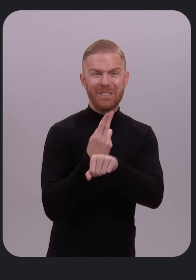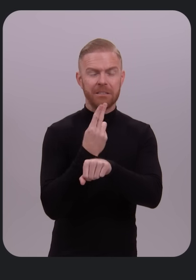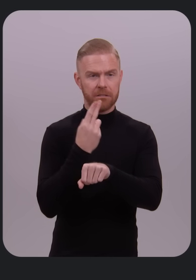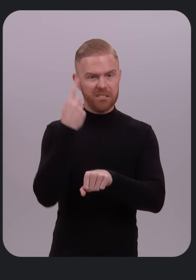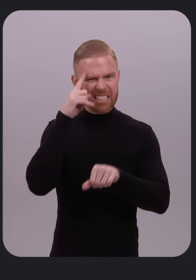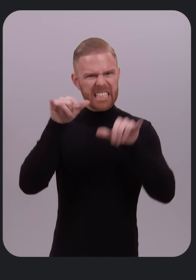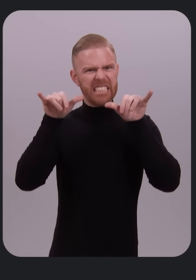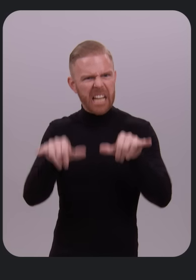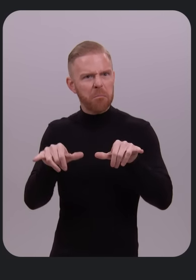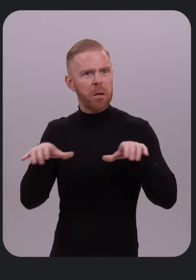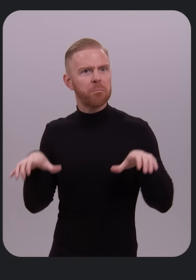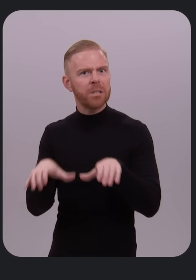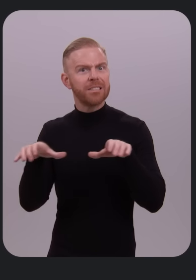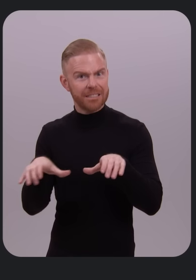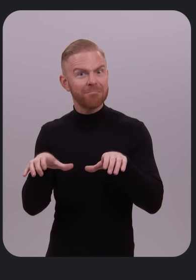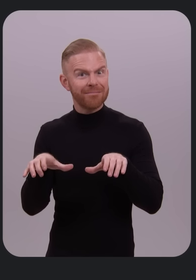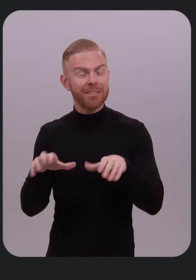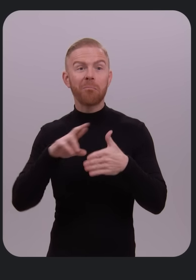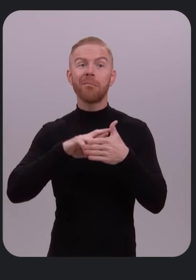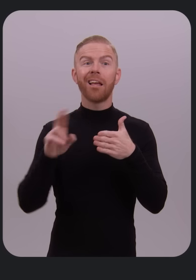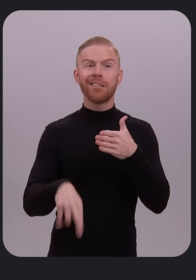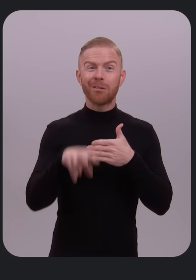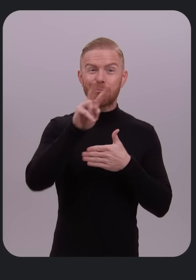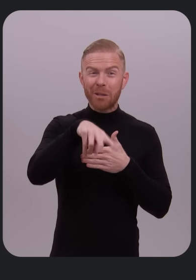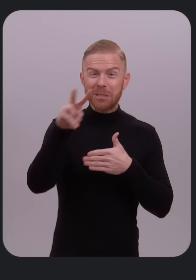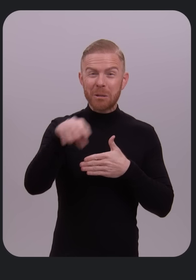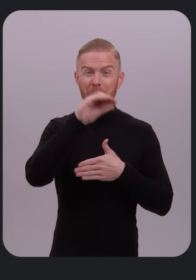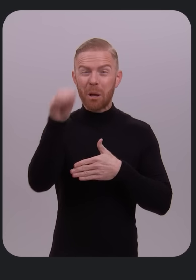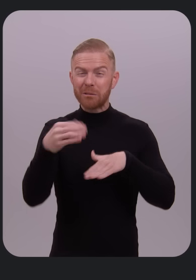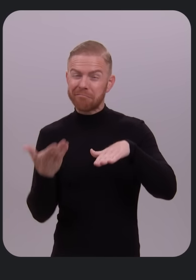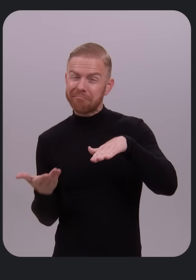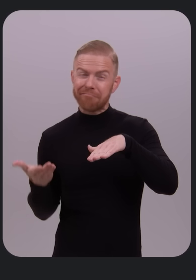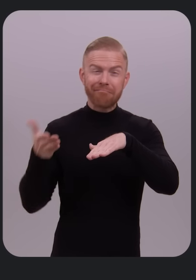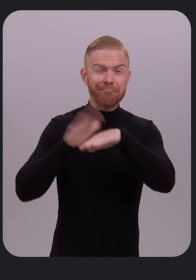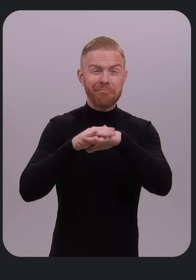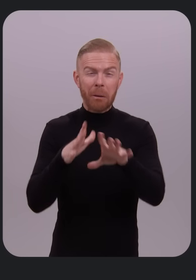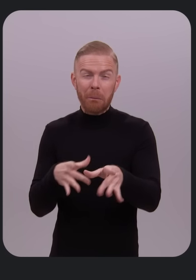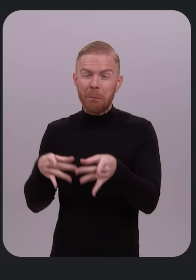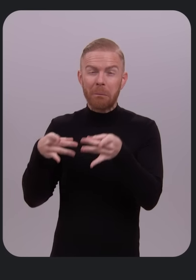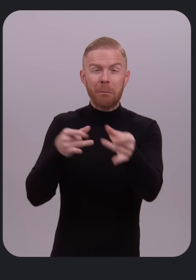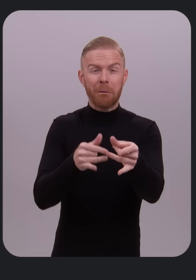resulting in 22% 92% efficiency gains on our evals.